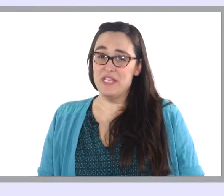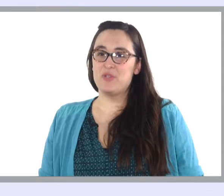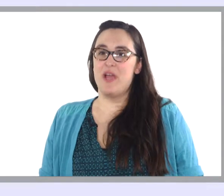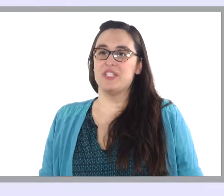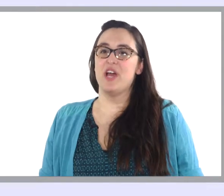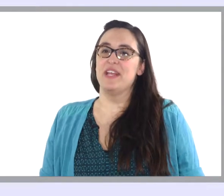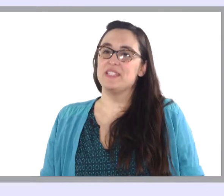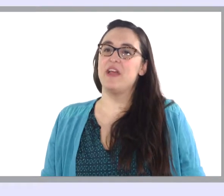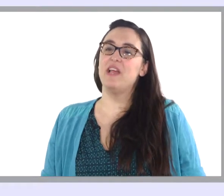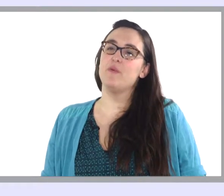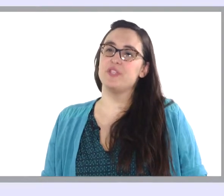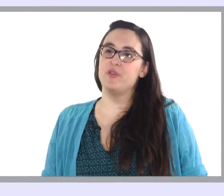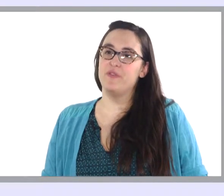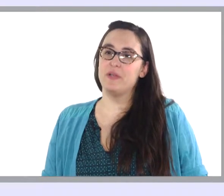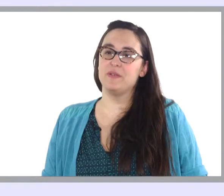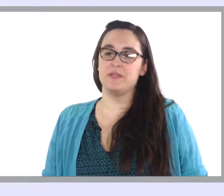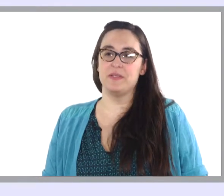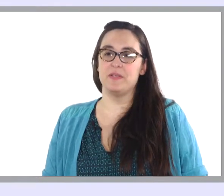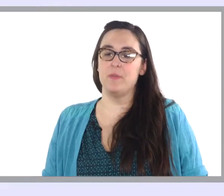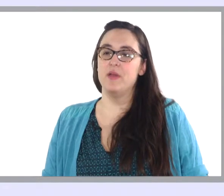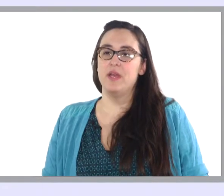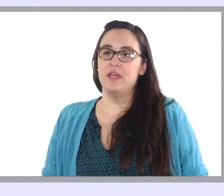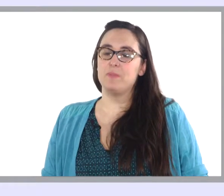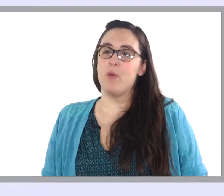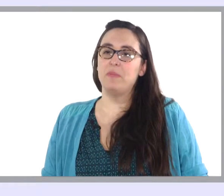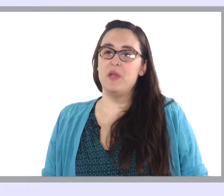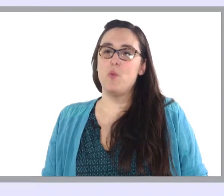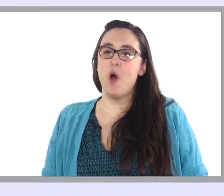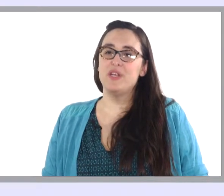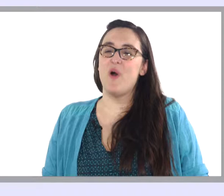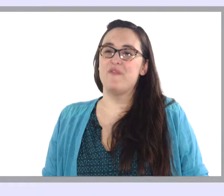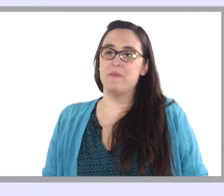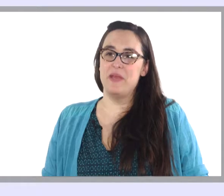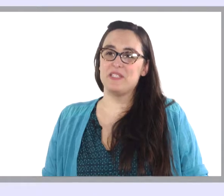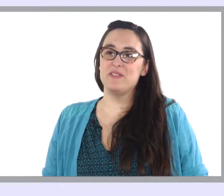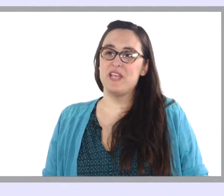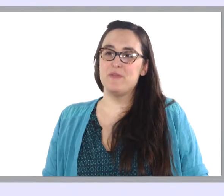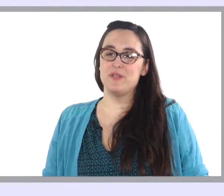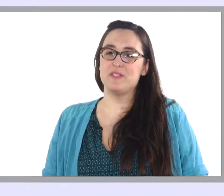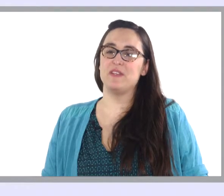The question is sign language a universal system? is probably one of the misconceptions